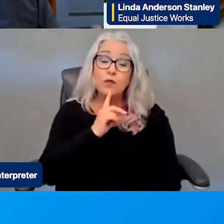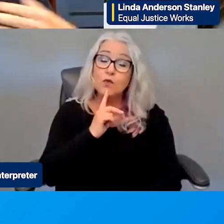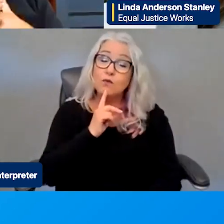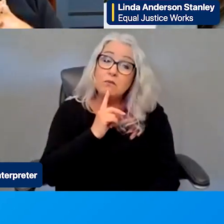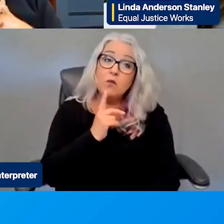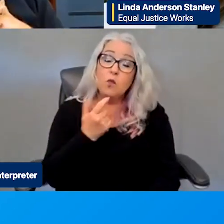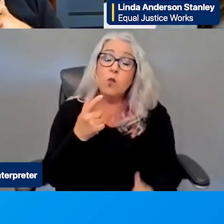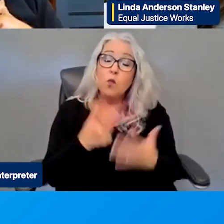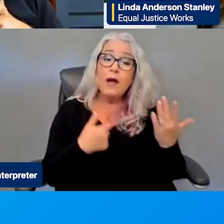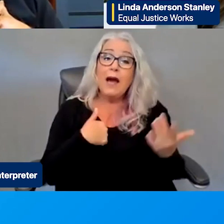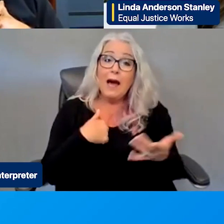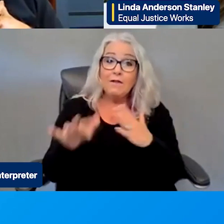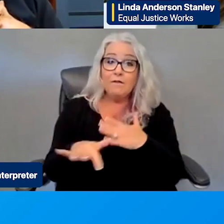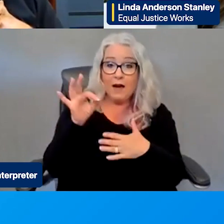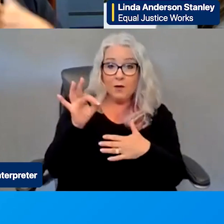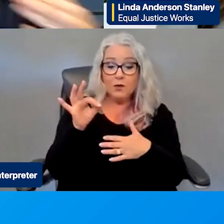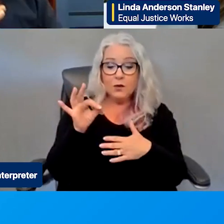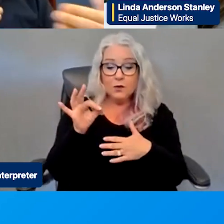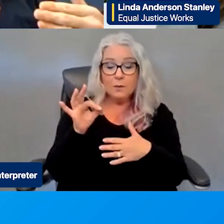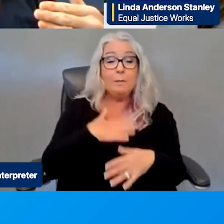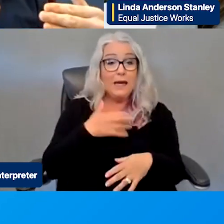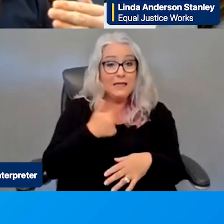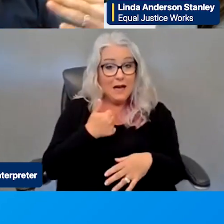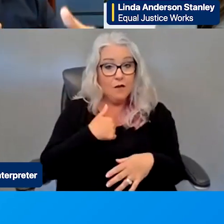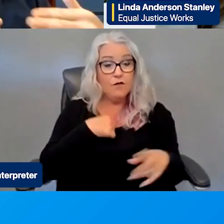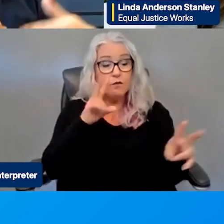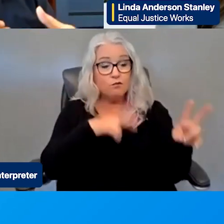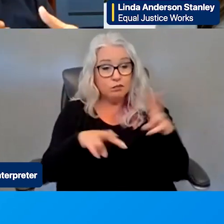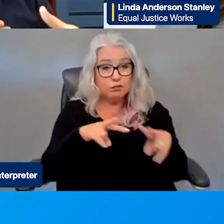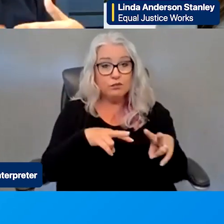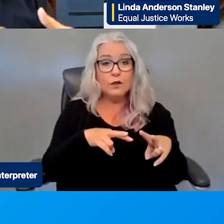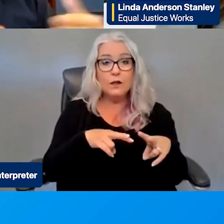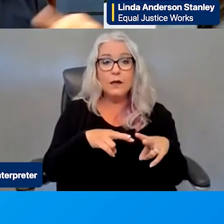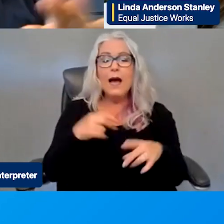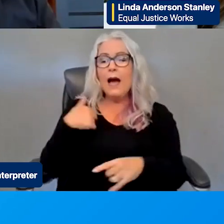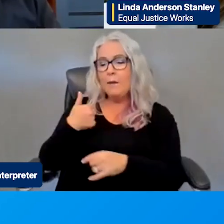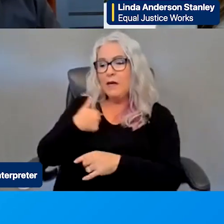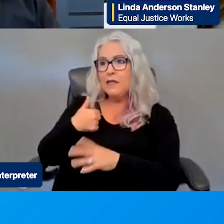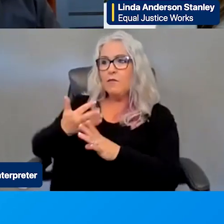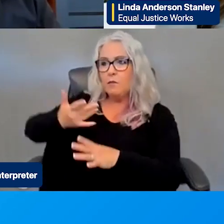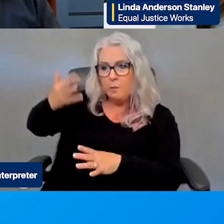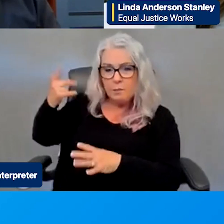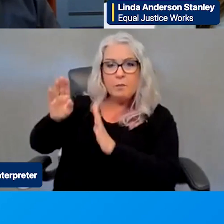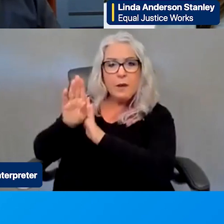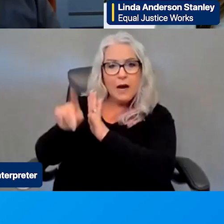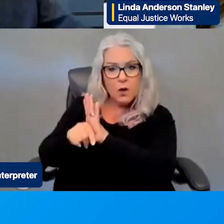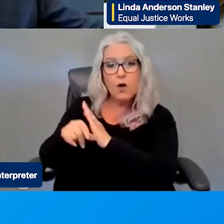somebody who came to this work from criminal and civil rights, different kinds of civil rights